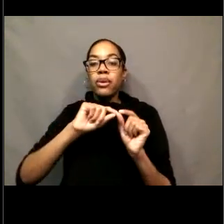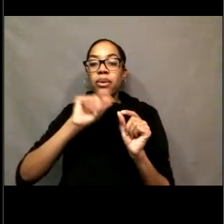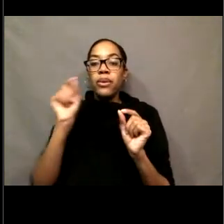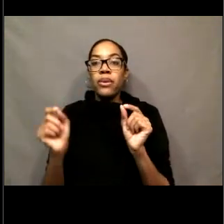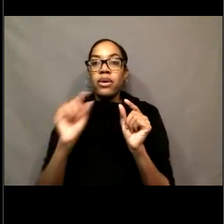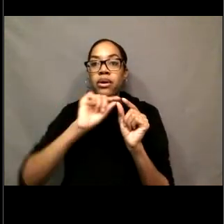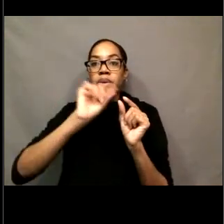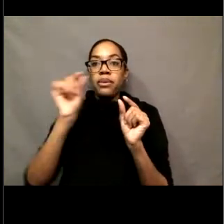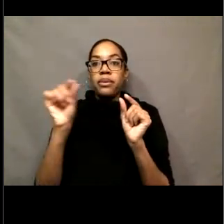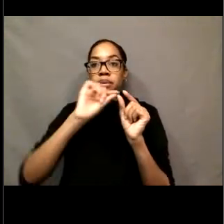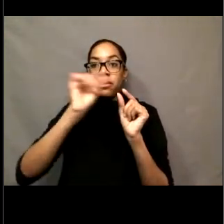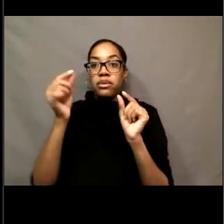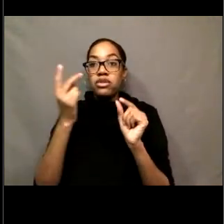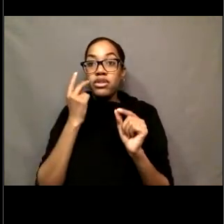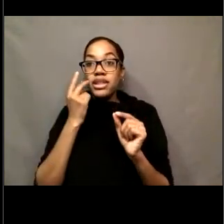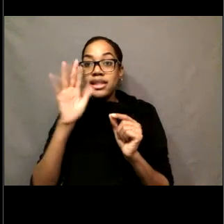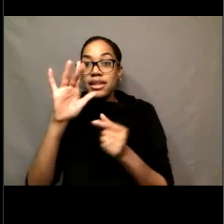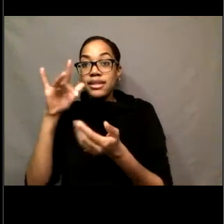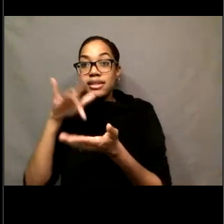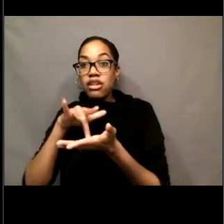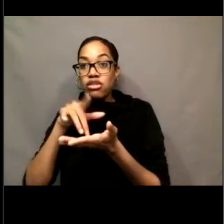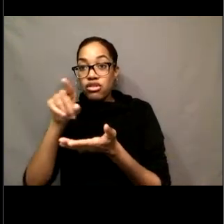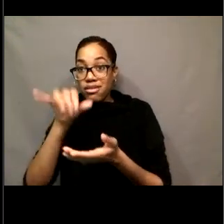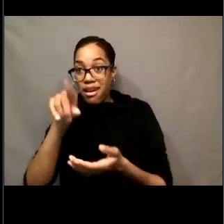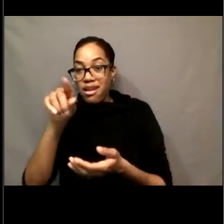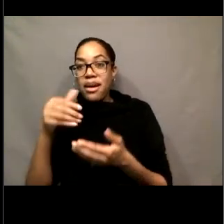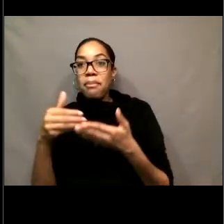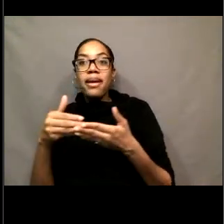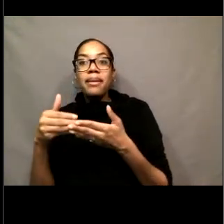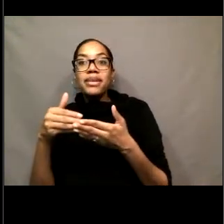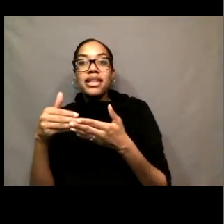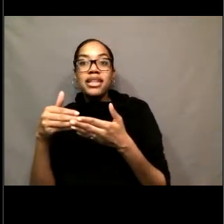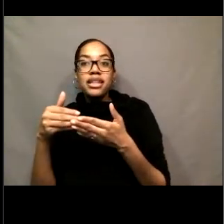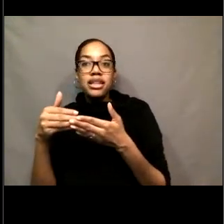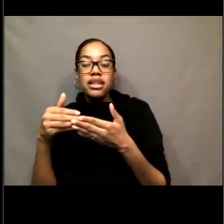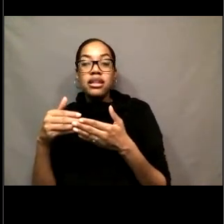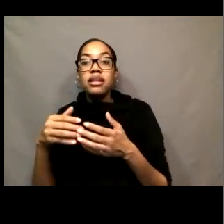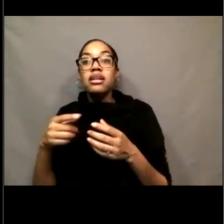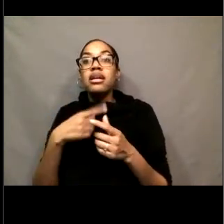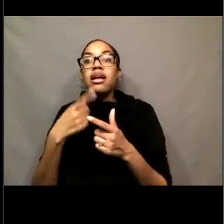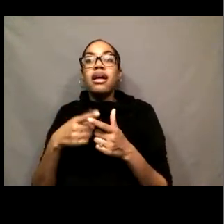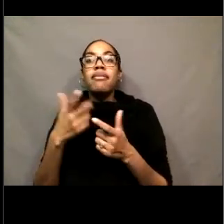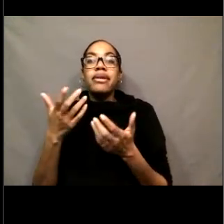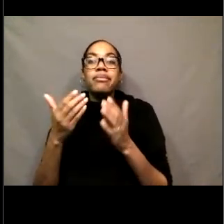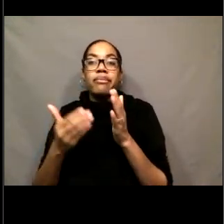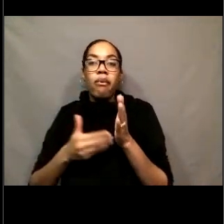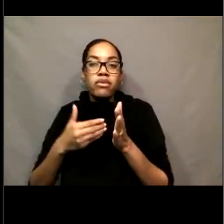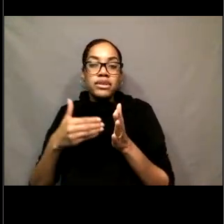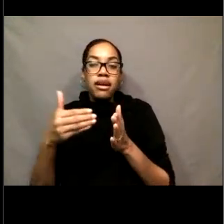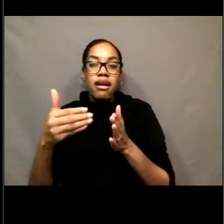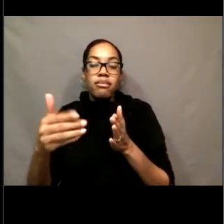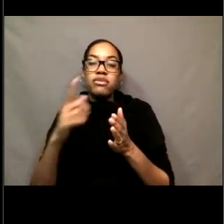right at the center here and then every, you know, period of time, and it depends on temperature and other things